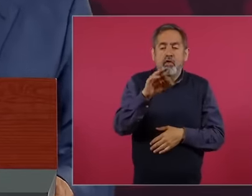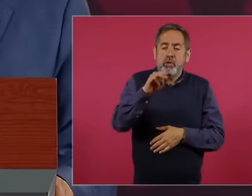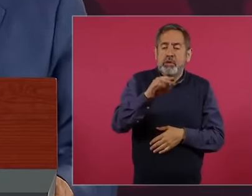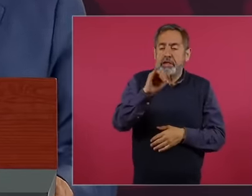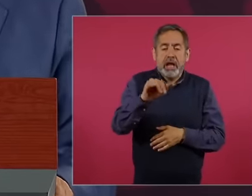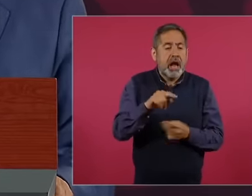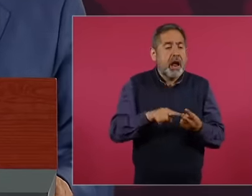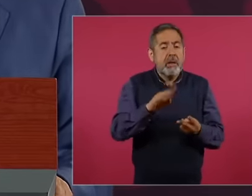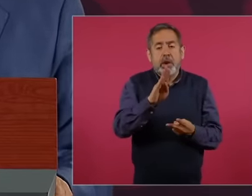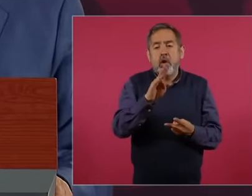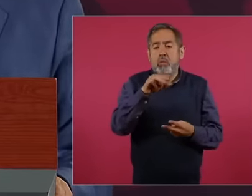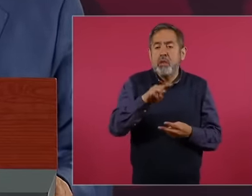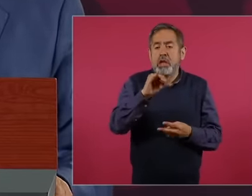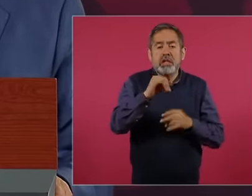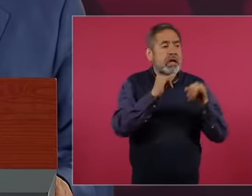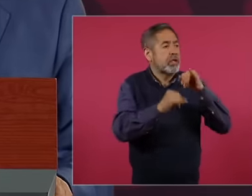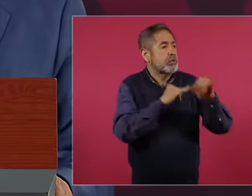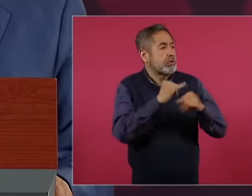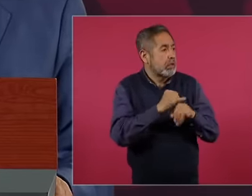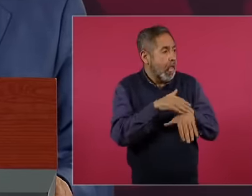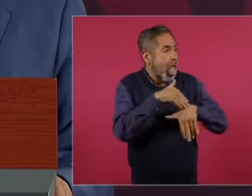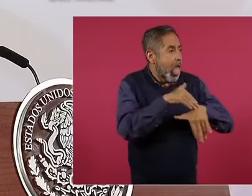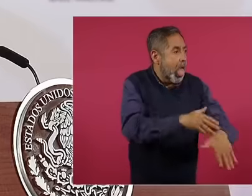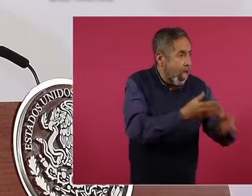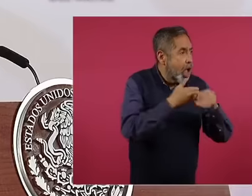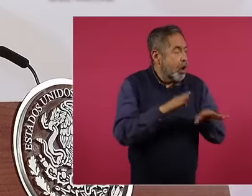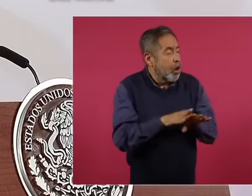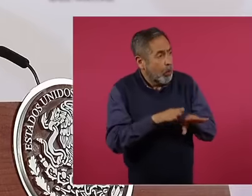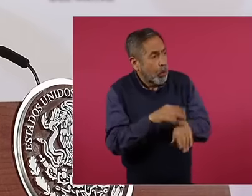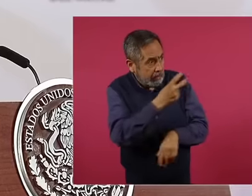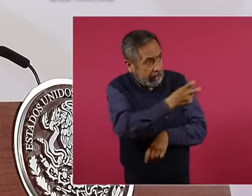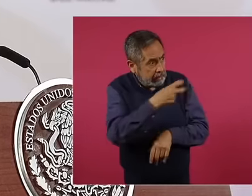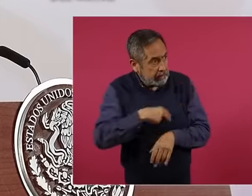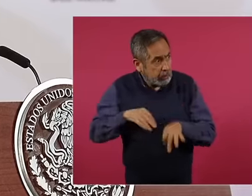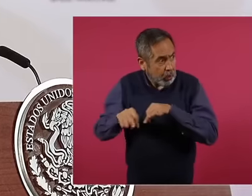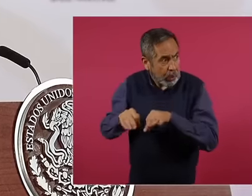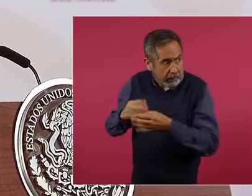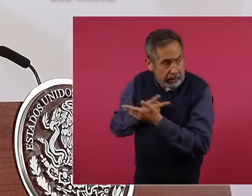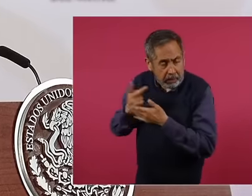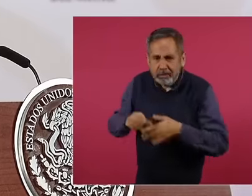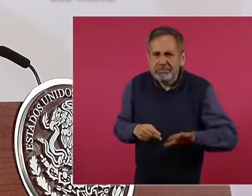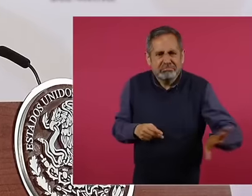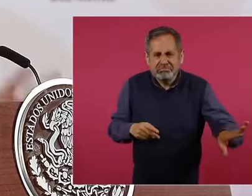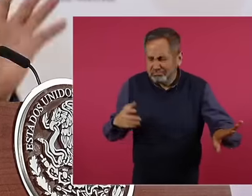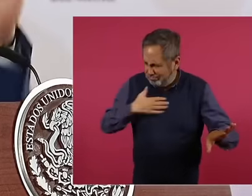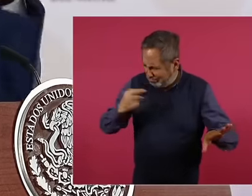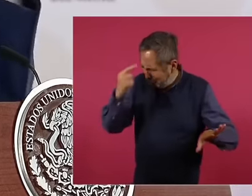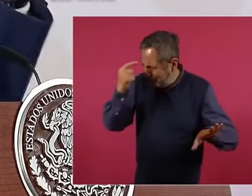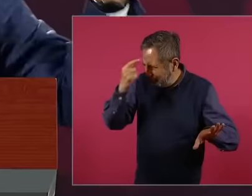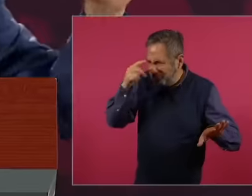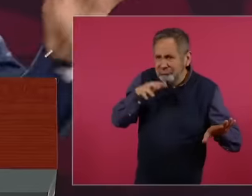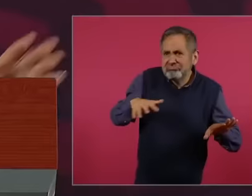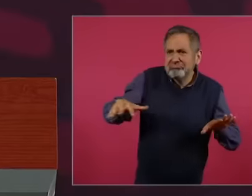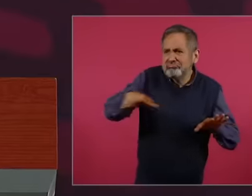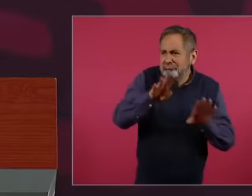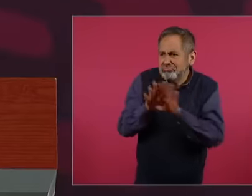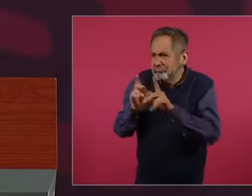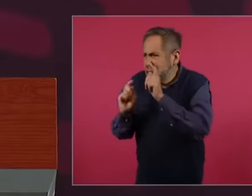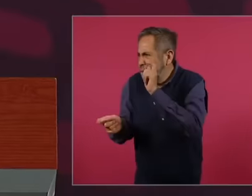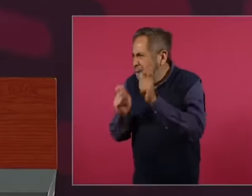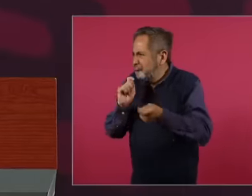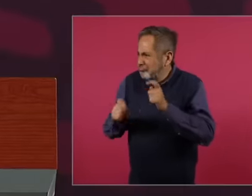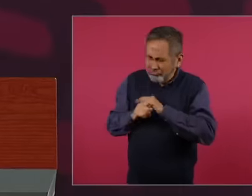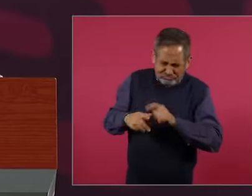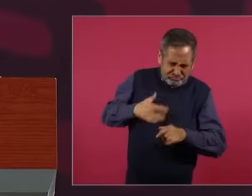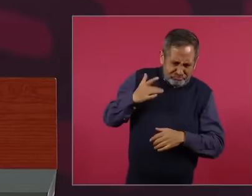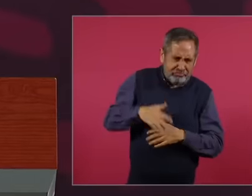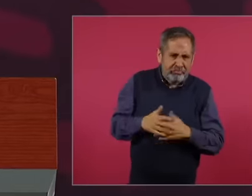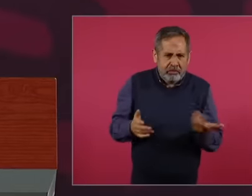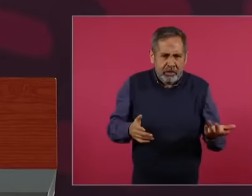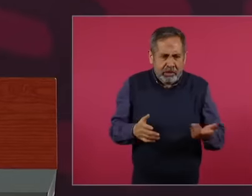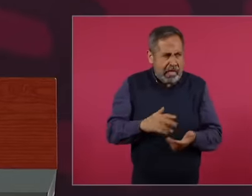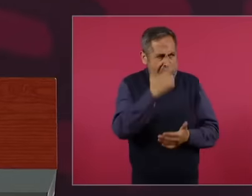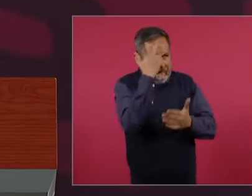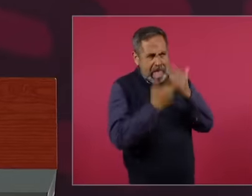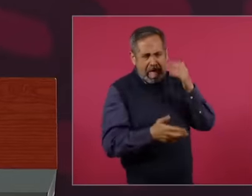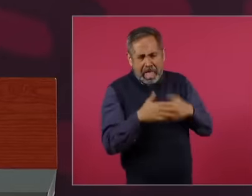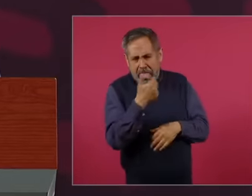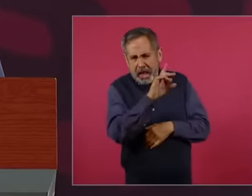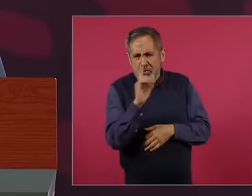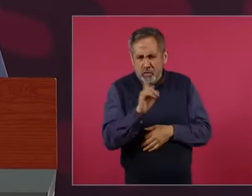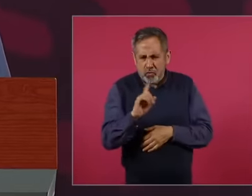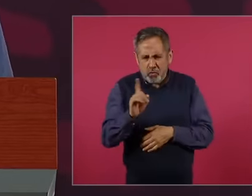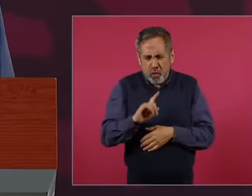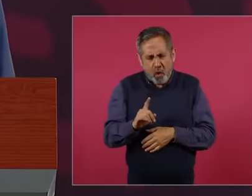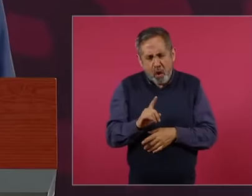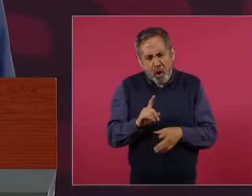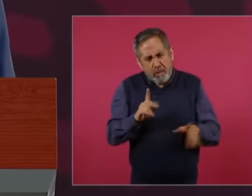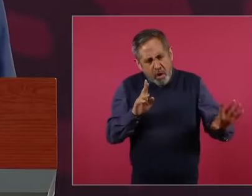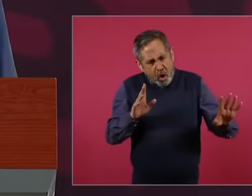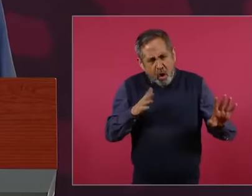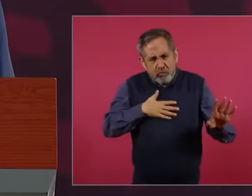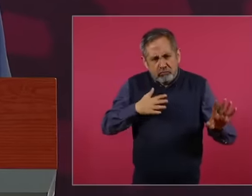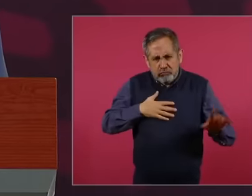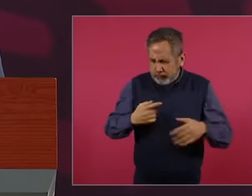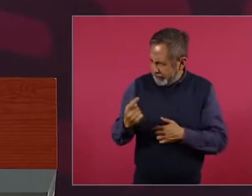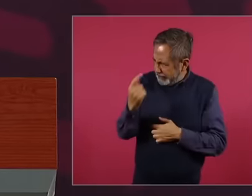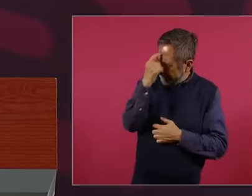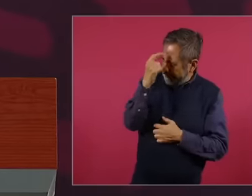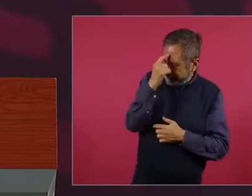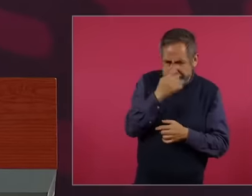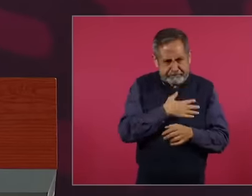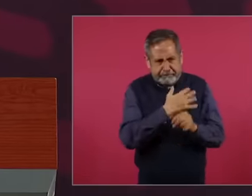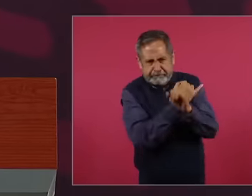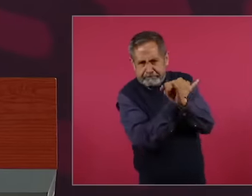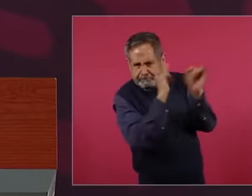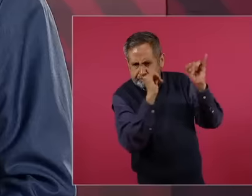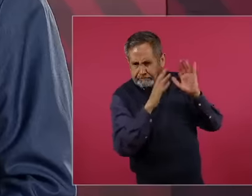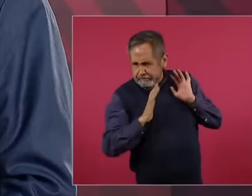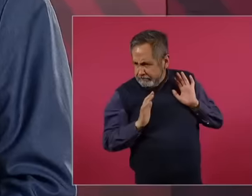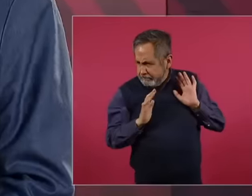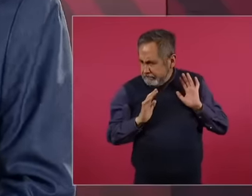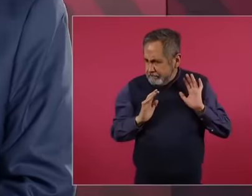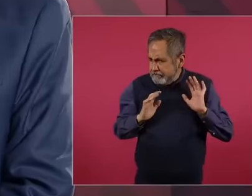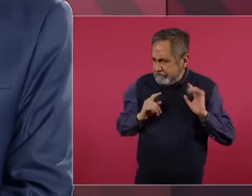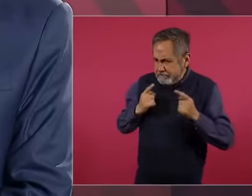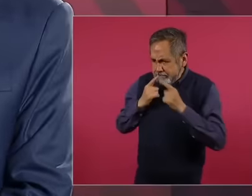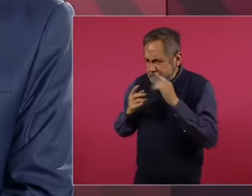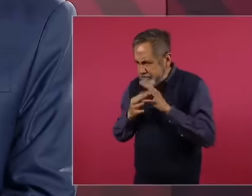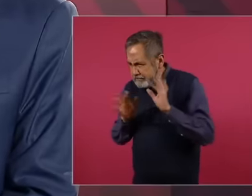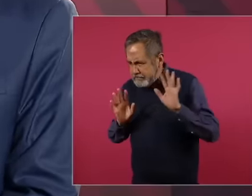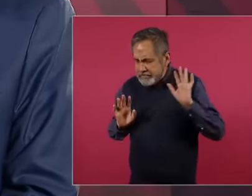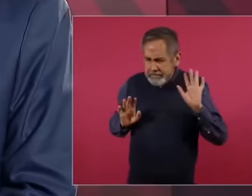World Cup, of course we are not disrespectful, but we act with Independence and that is why